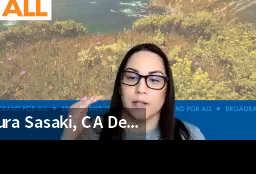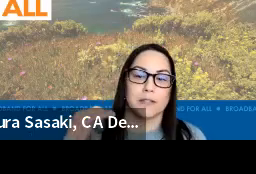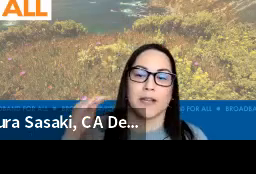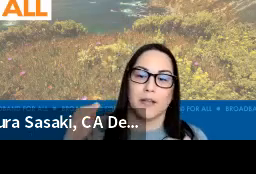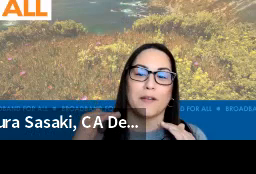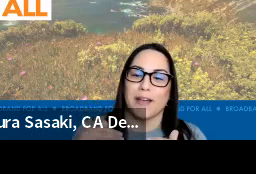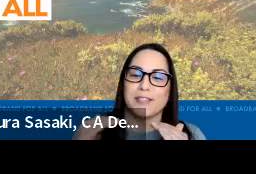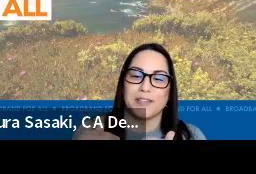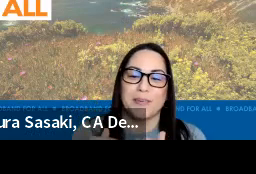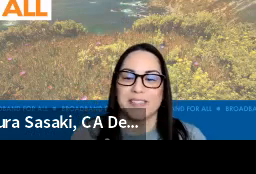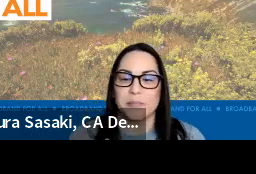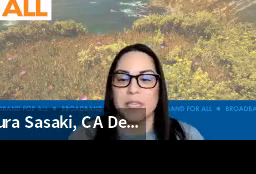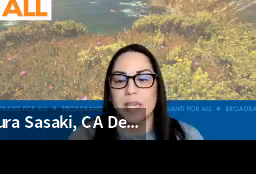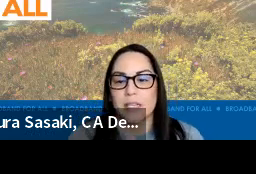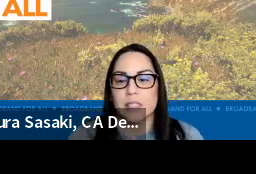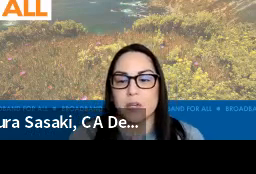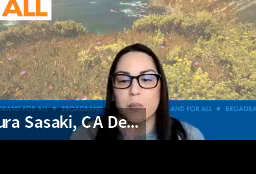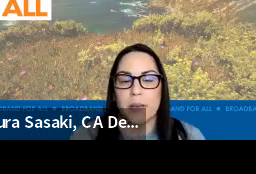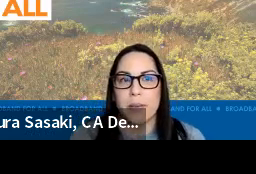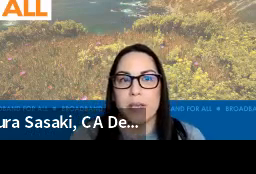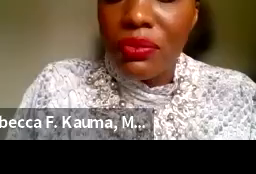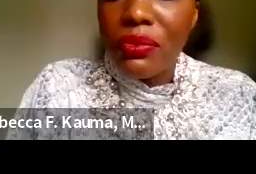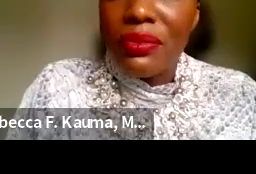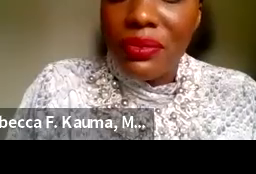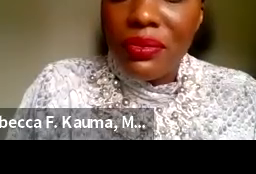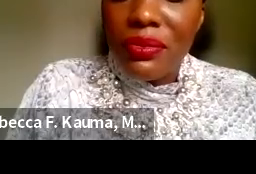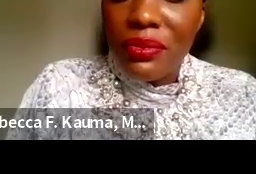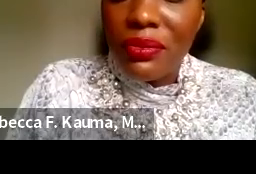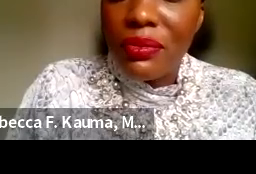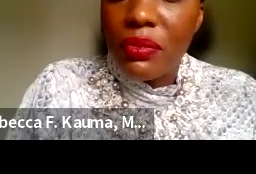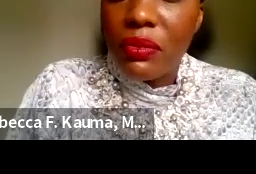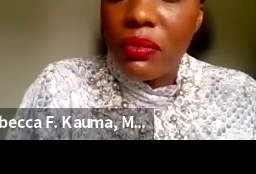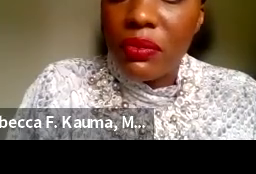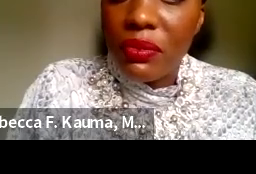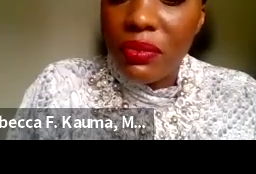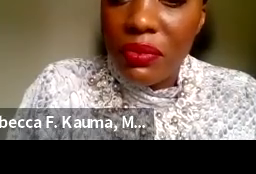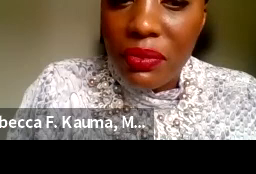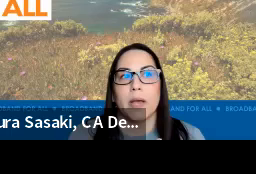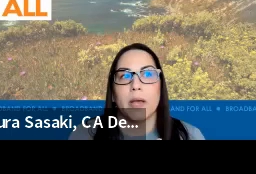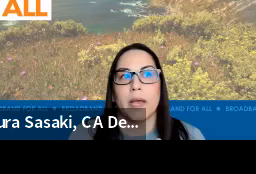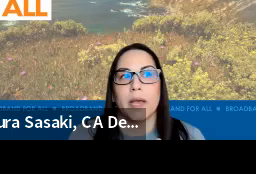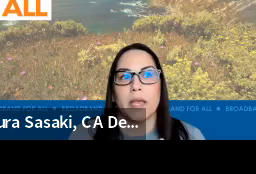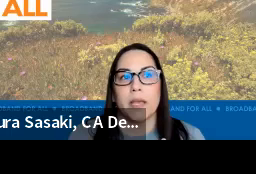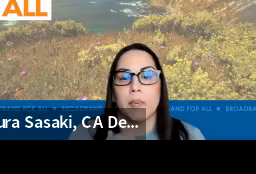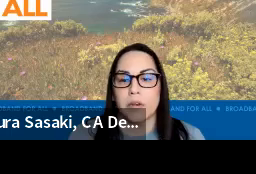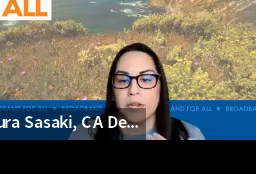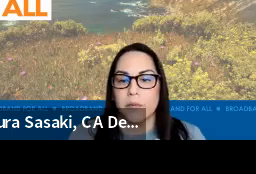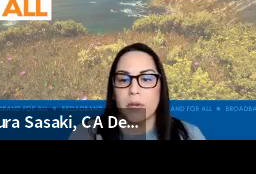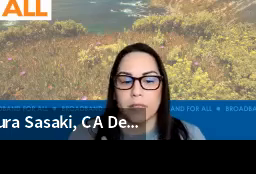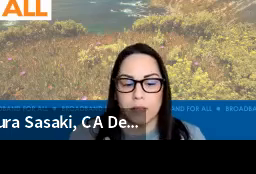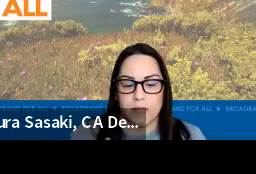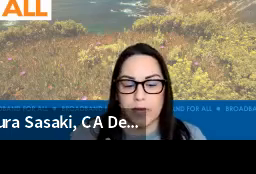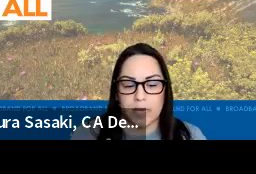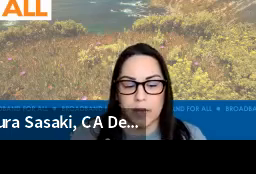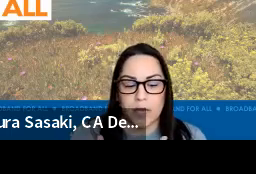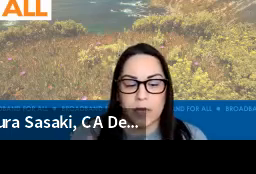close to on the ground as you can possibly get. So a question is in partnering with the